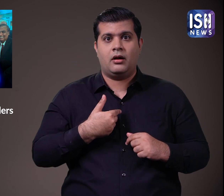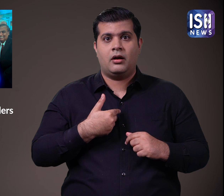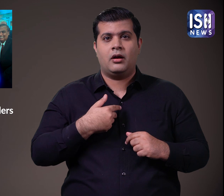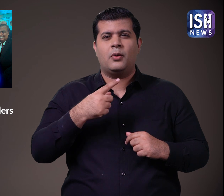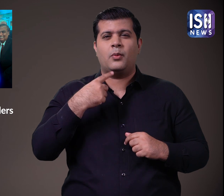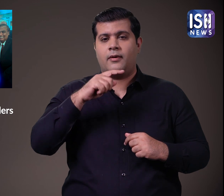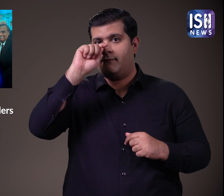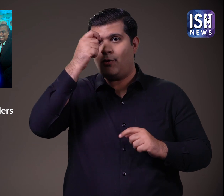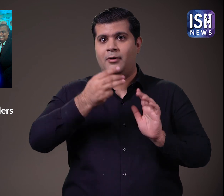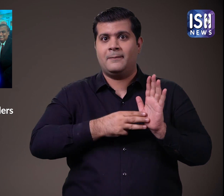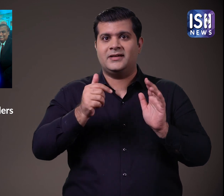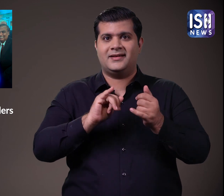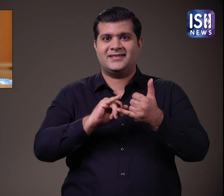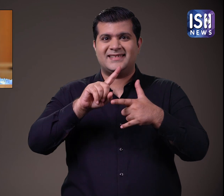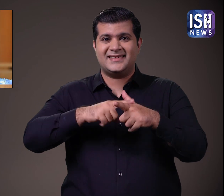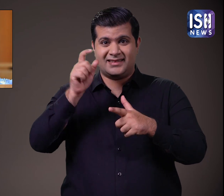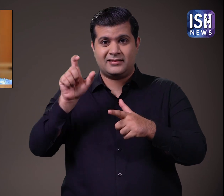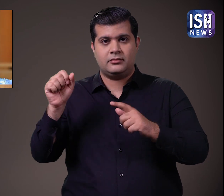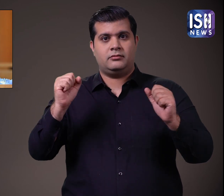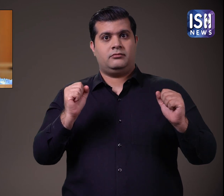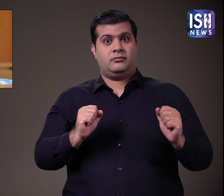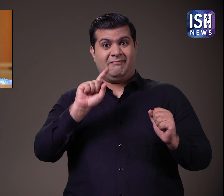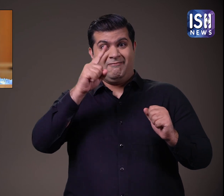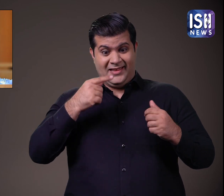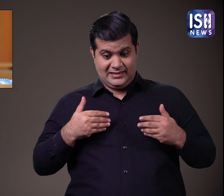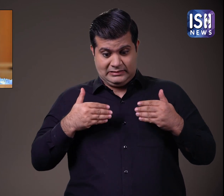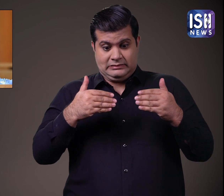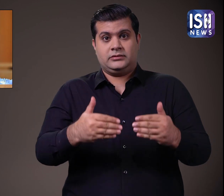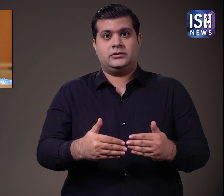It was India's External Affairs Minister, S Jaishankar, sitting in the first row.